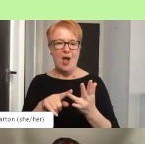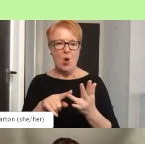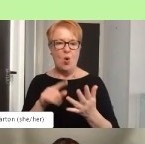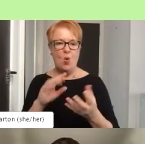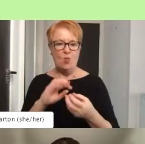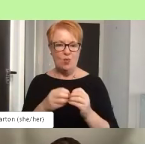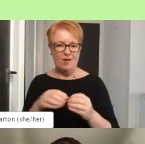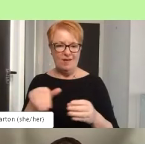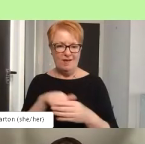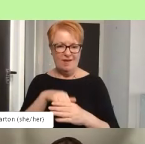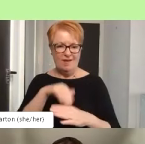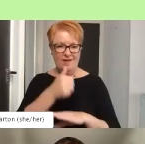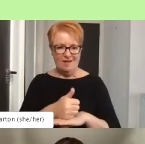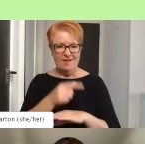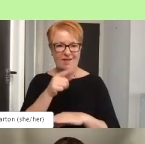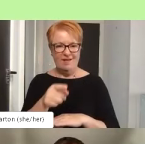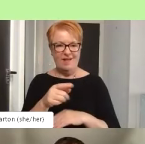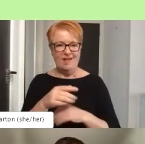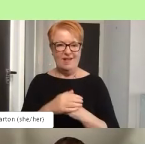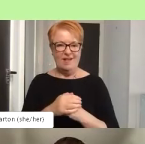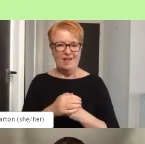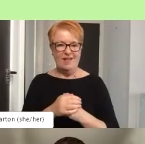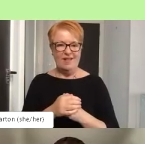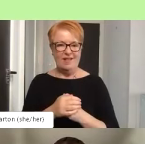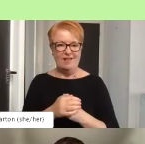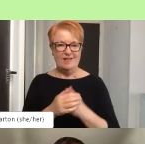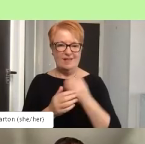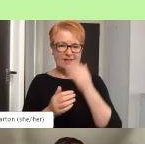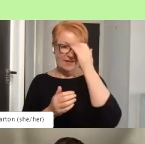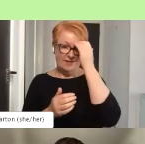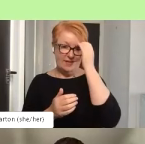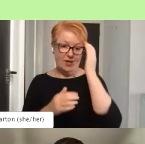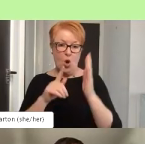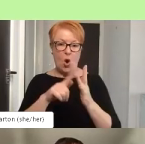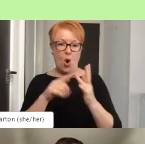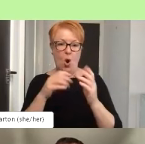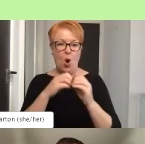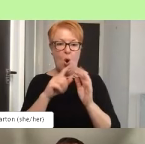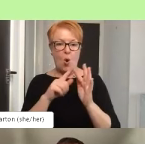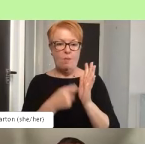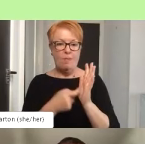very, very left his university at Oberlin College, which is very